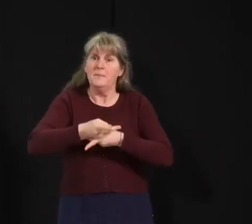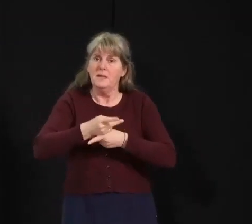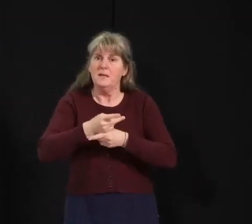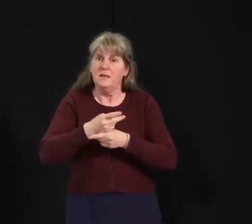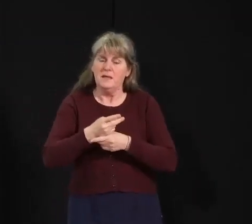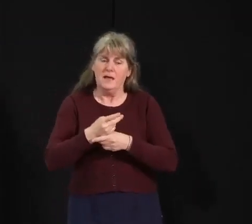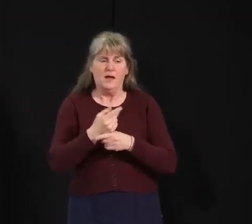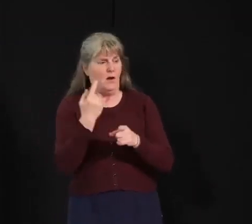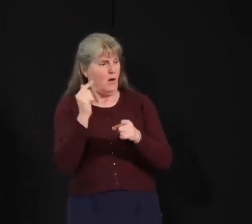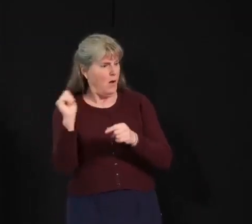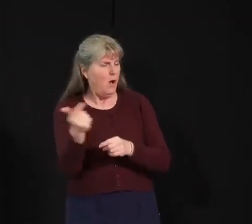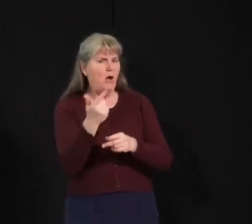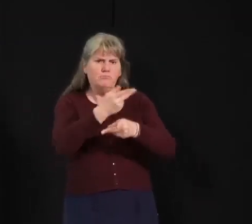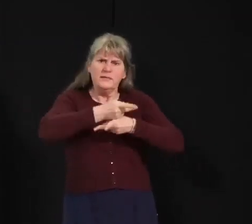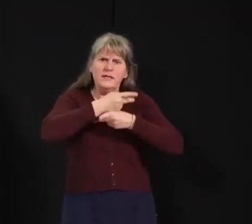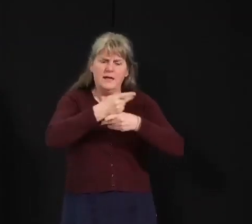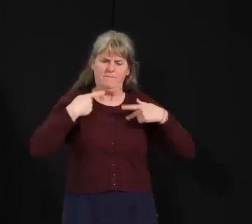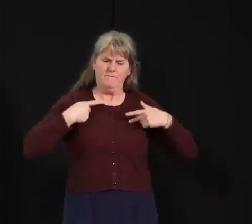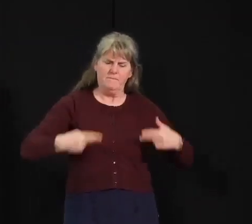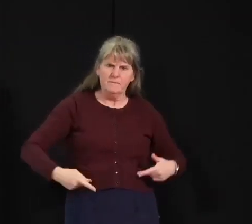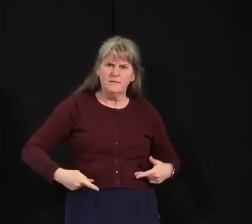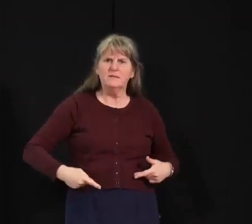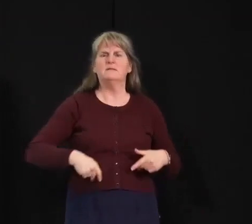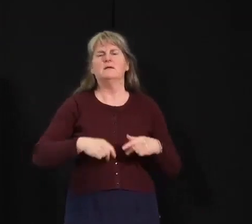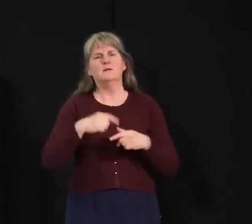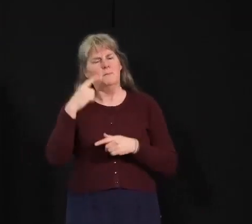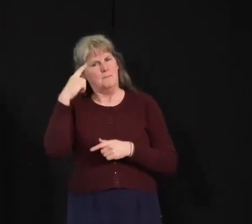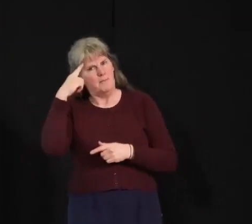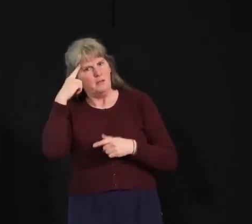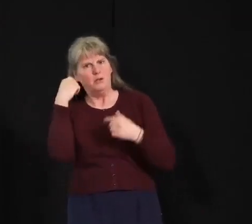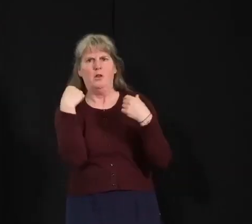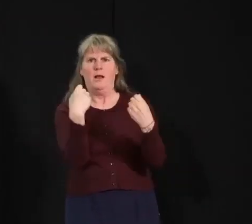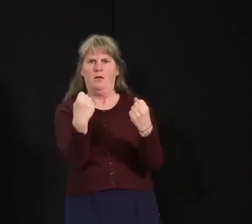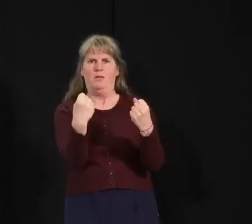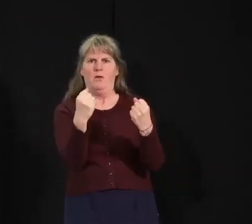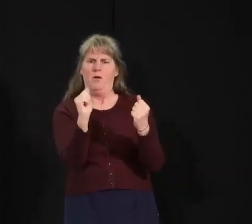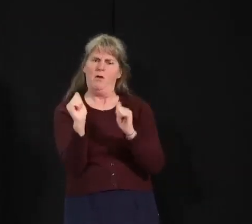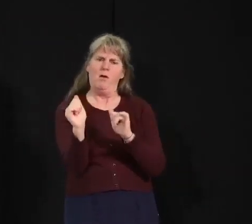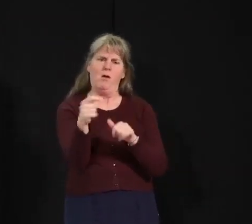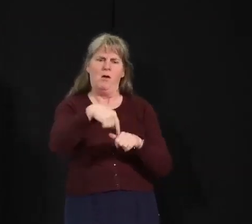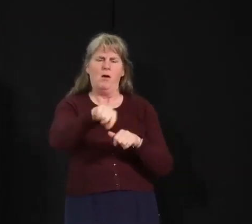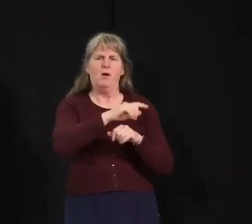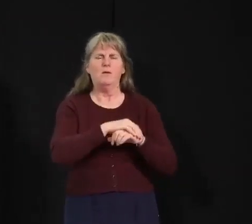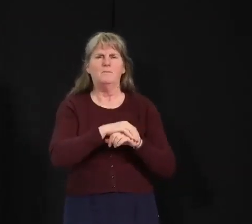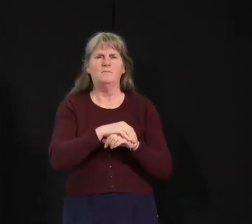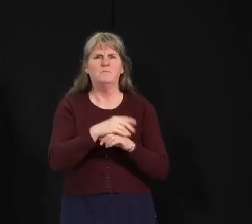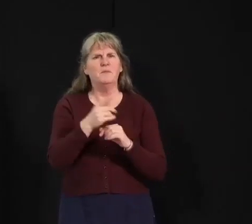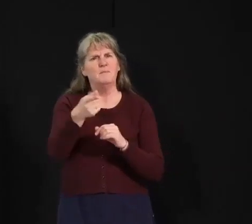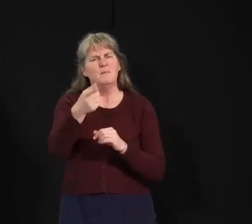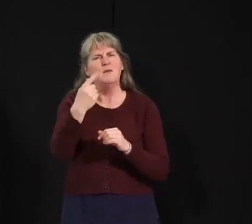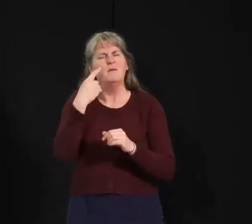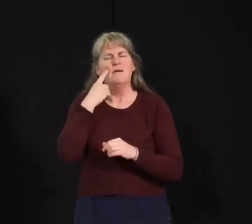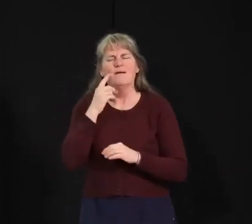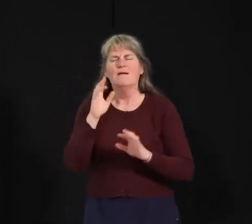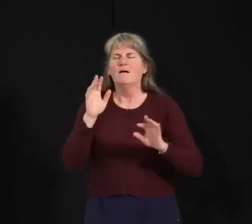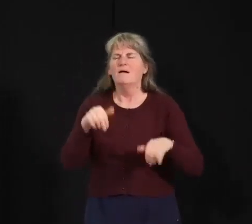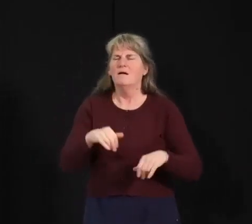chronic lung disease and asthma. Given the many risk factors for severe COVID linked to underlying medical conditions,